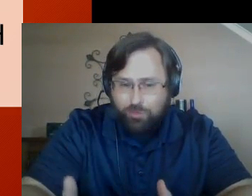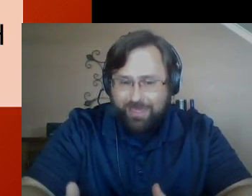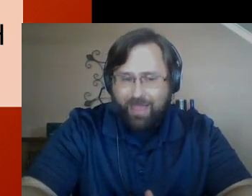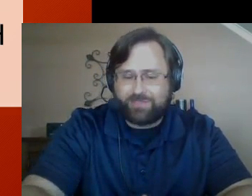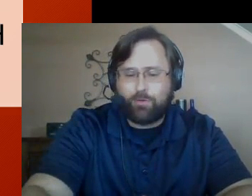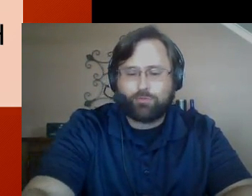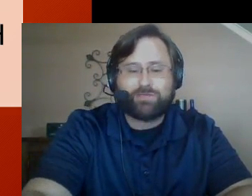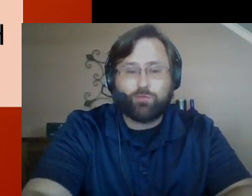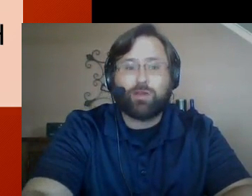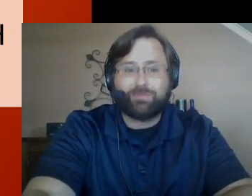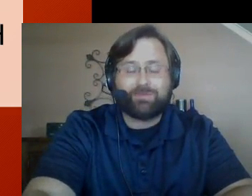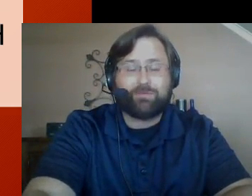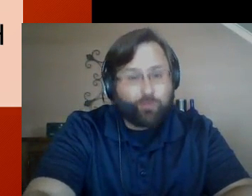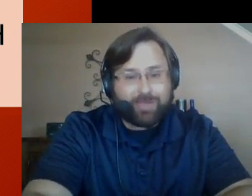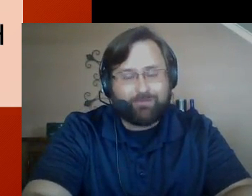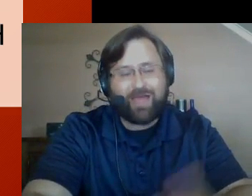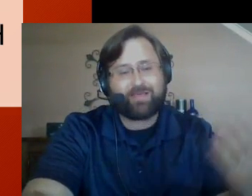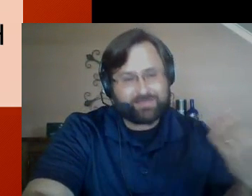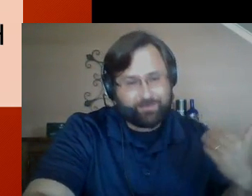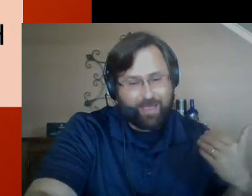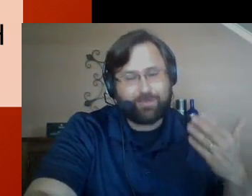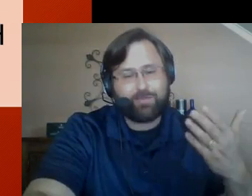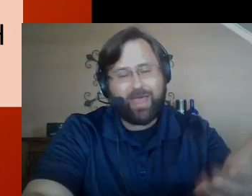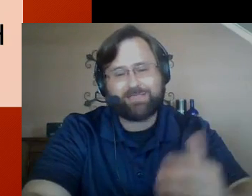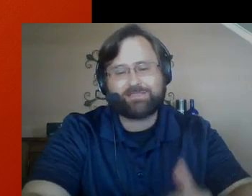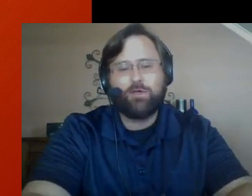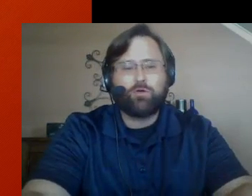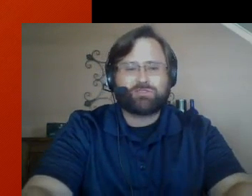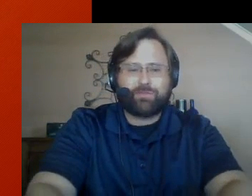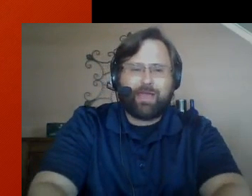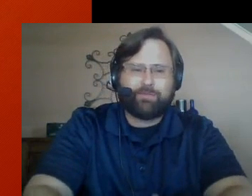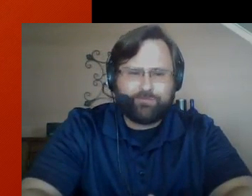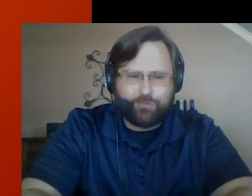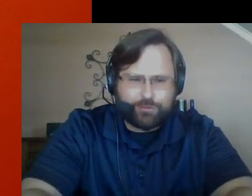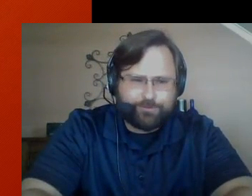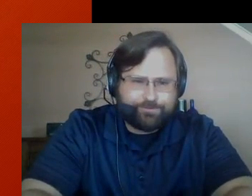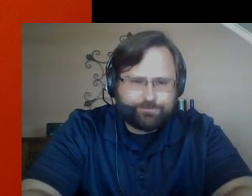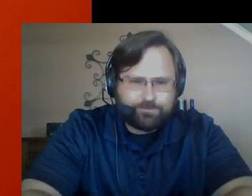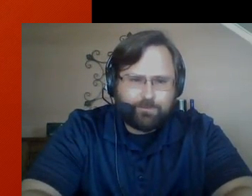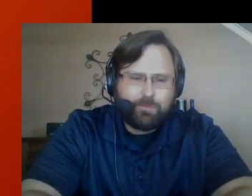add these models if you wanted to be really emphatic with something that happened in the past or something that happening in the future